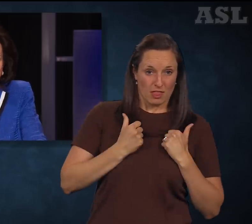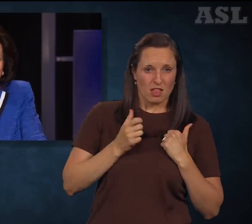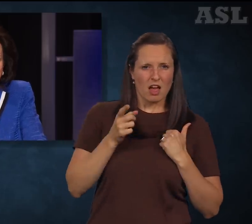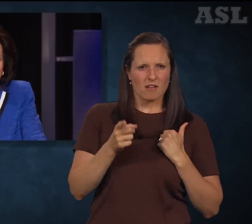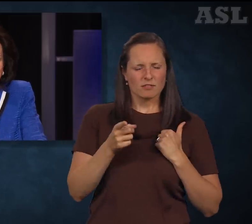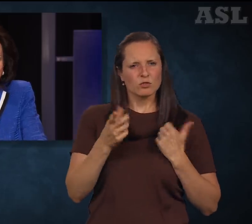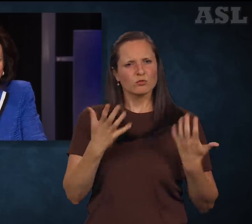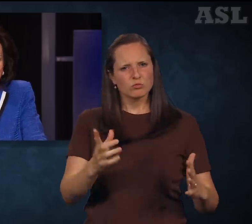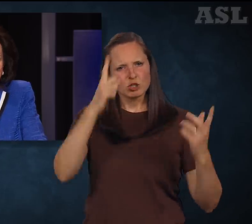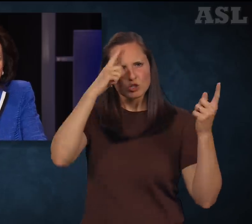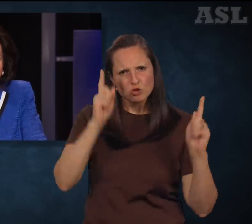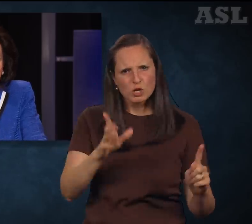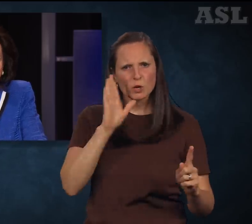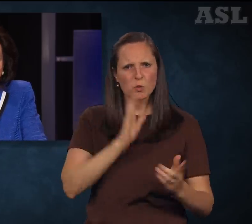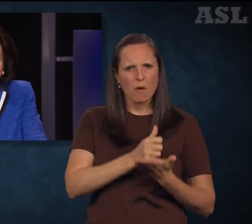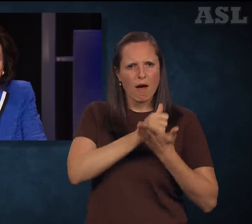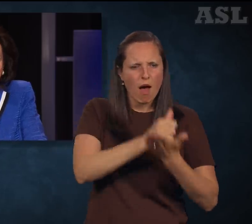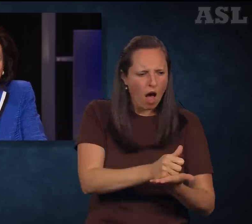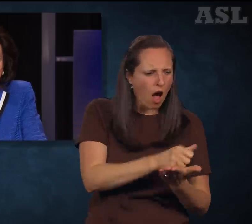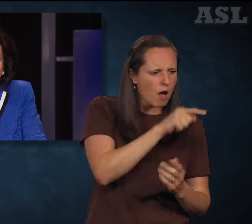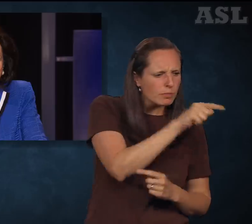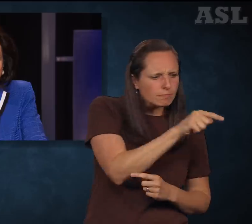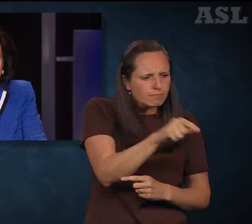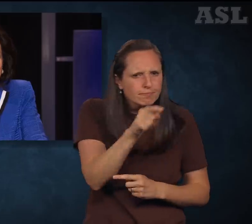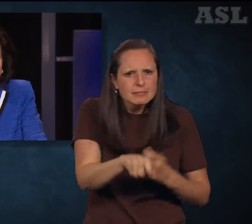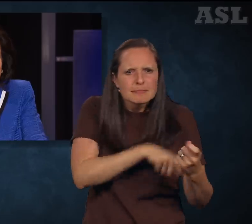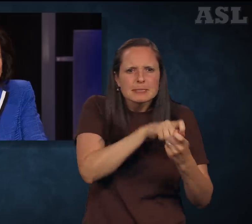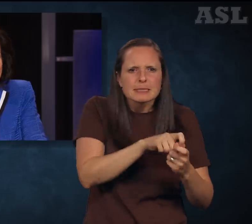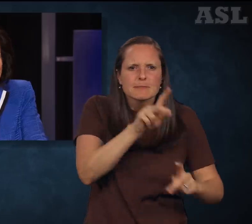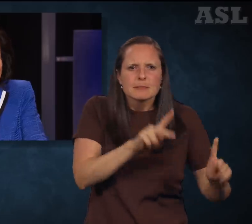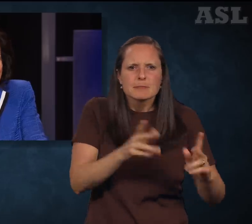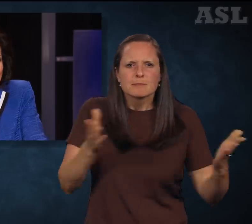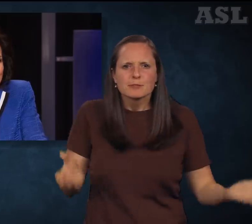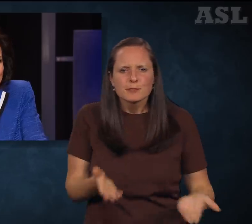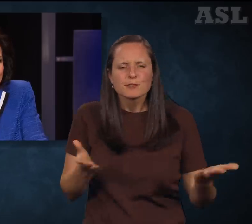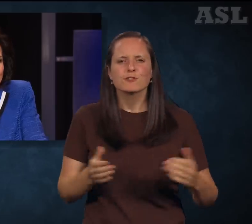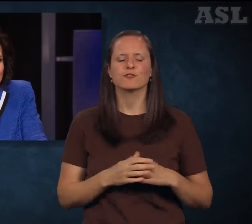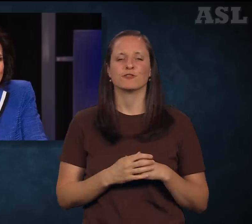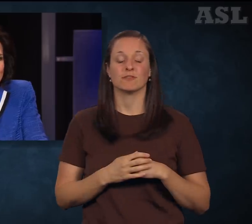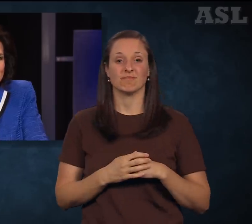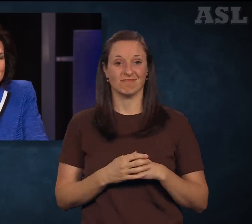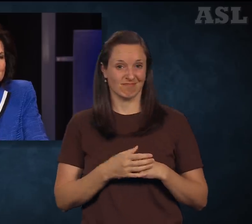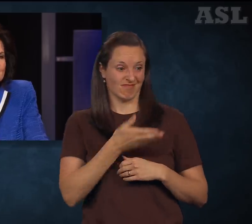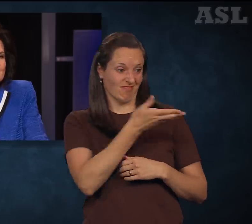REMEMBER WHO YOU SAID YOU